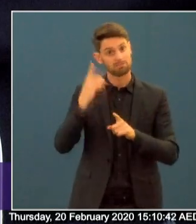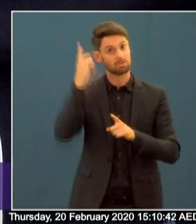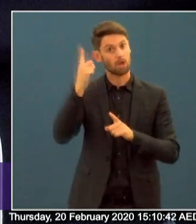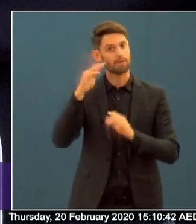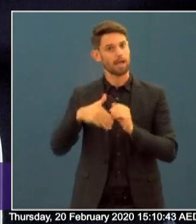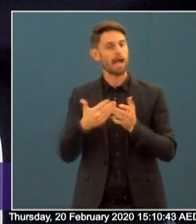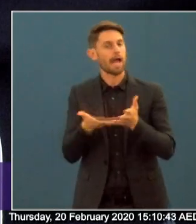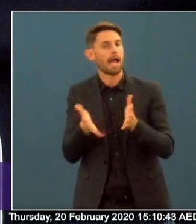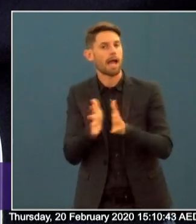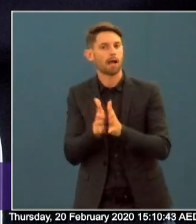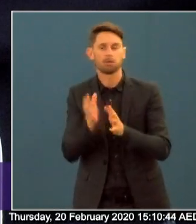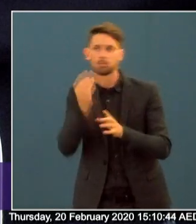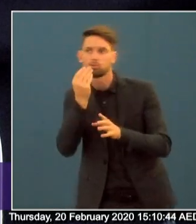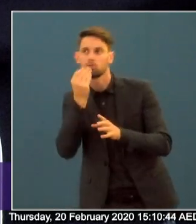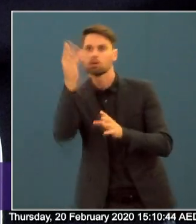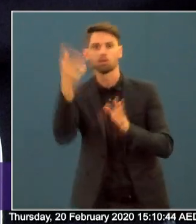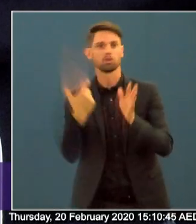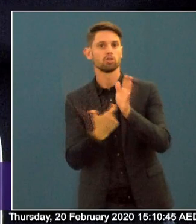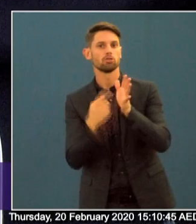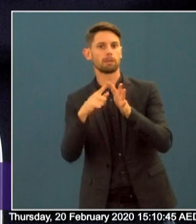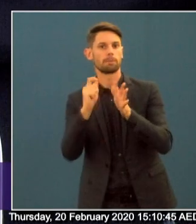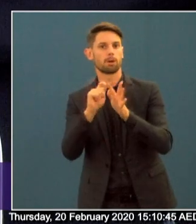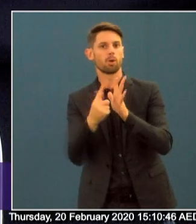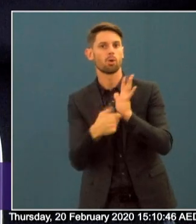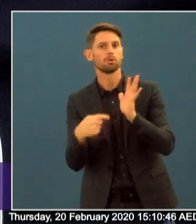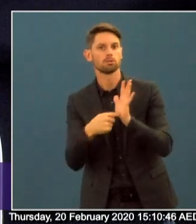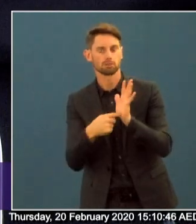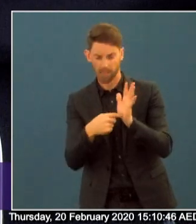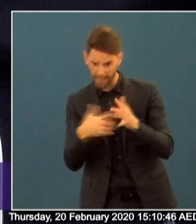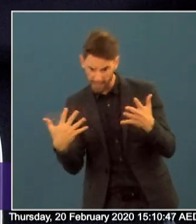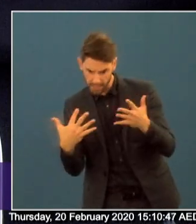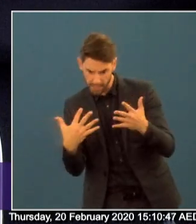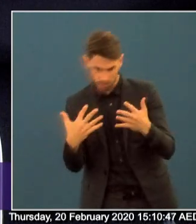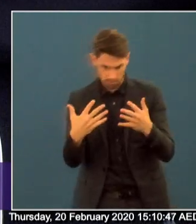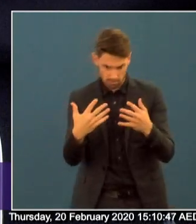That more effectively captures the experience and the outcomes as reported by patients.